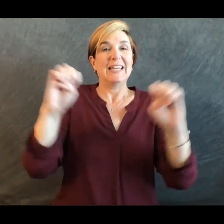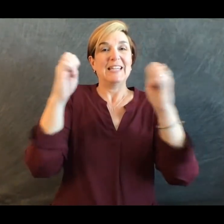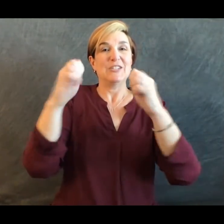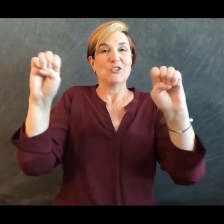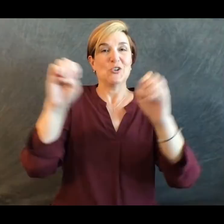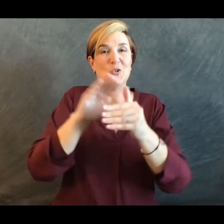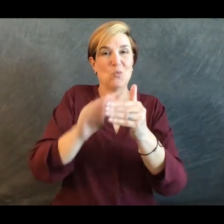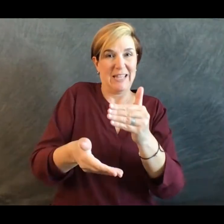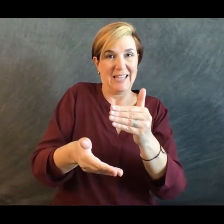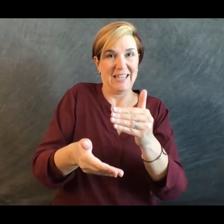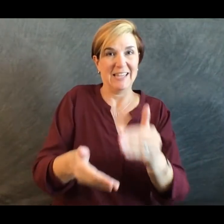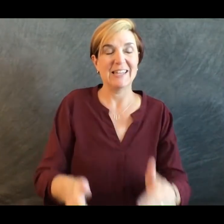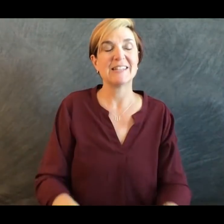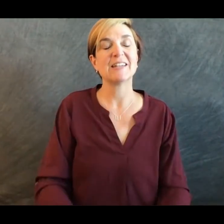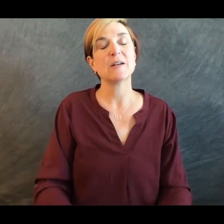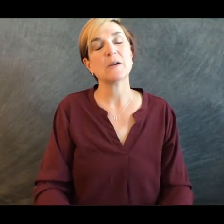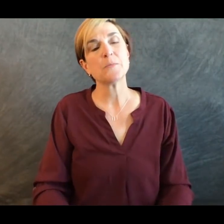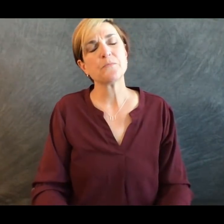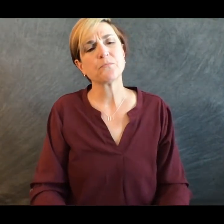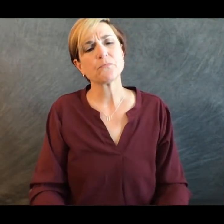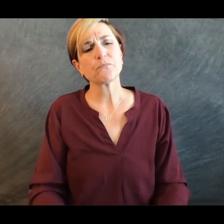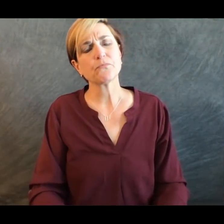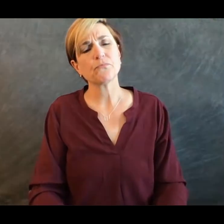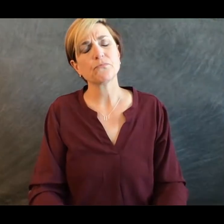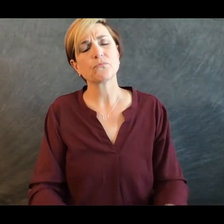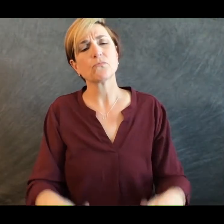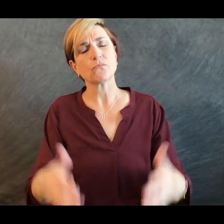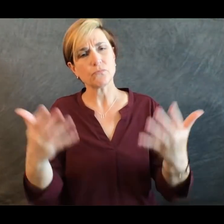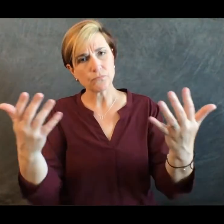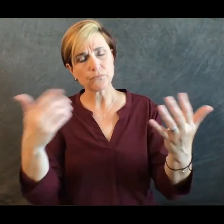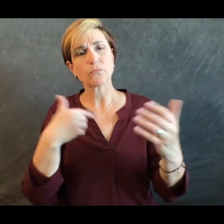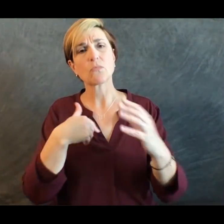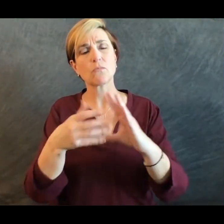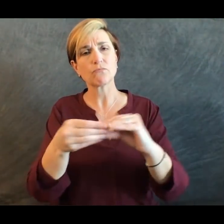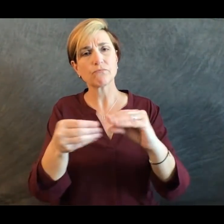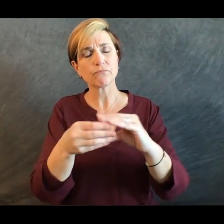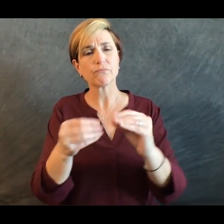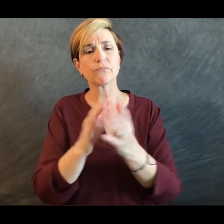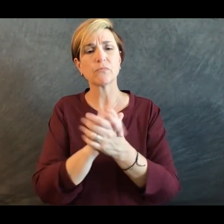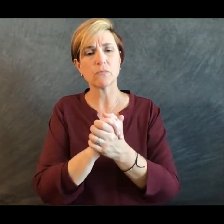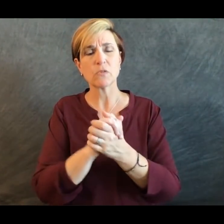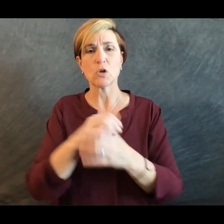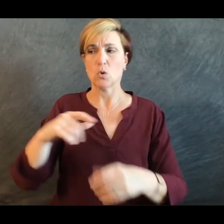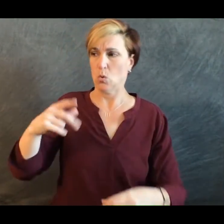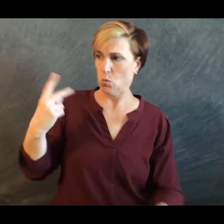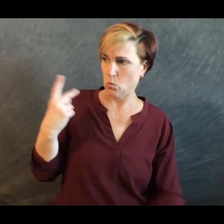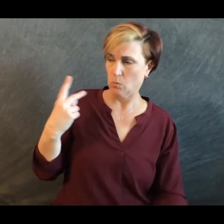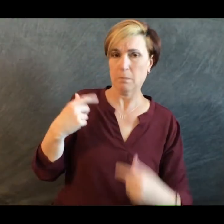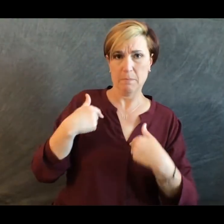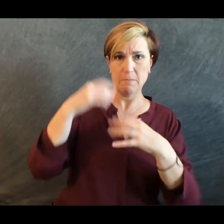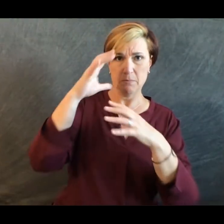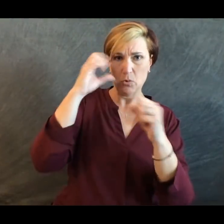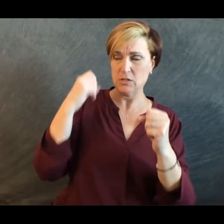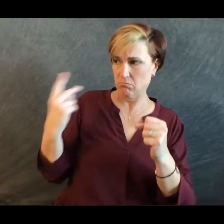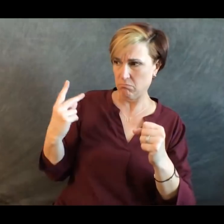of the president when I say how grateful we are to all of the churches that have